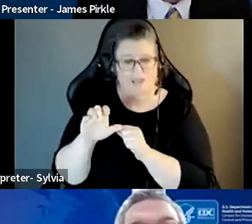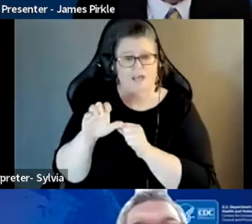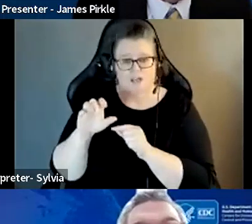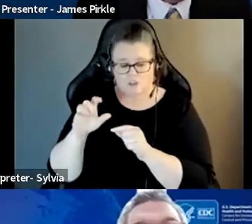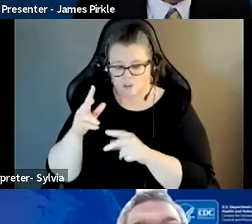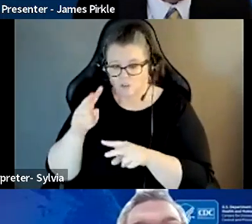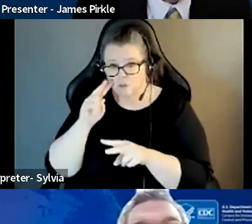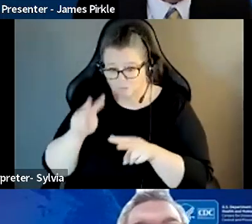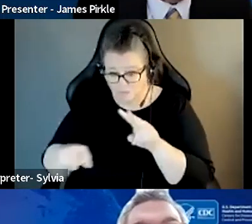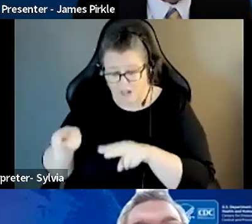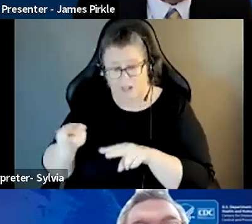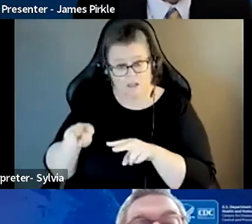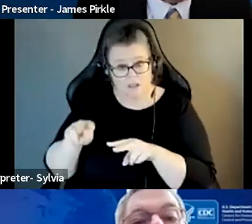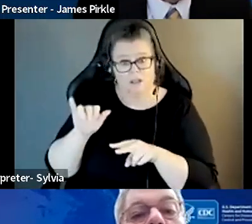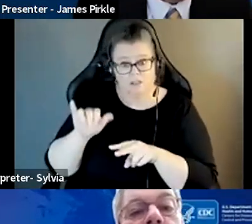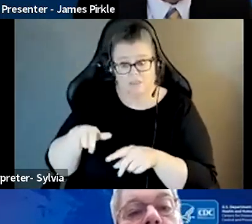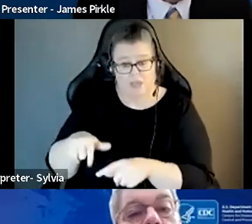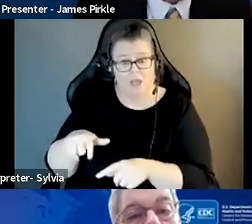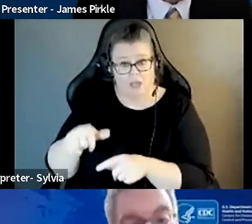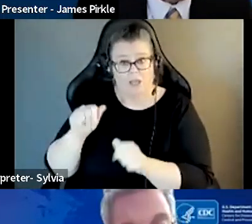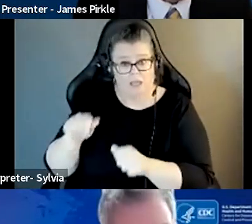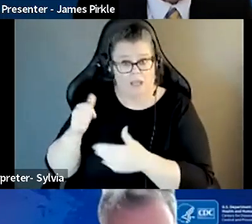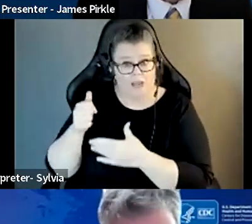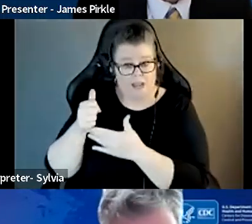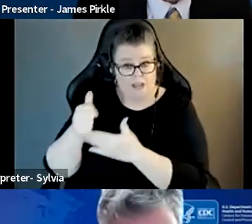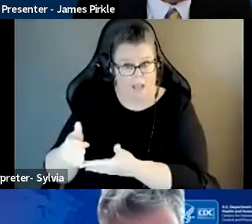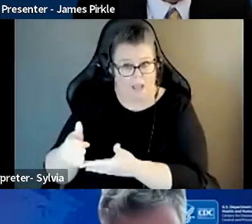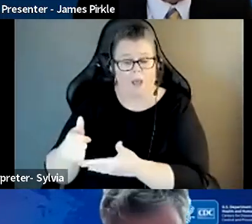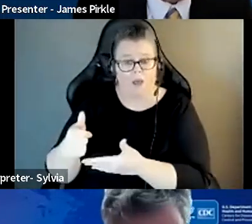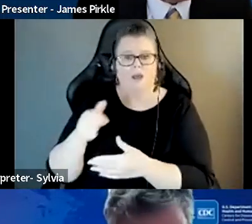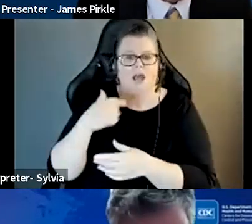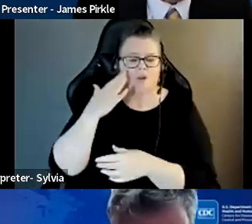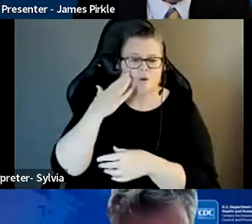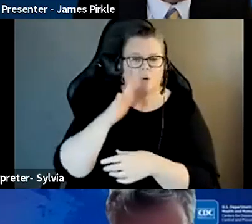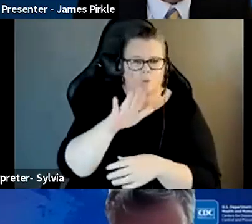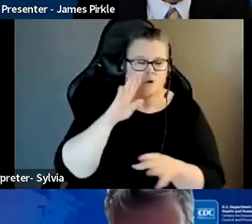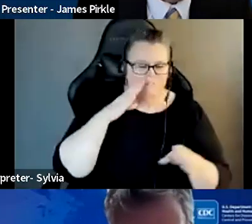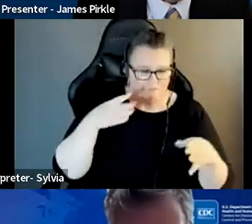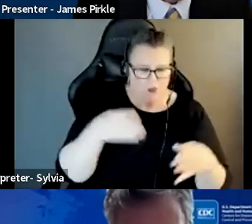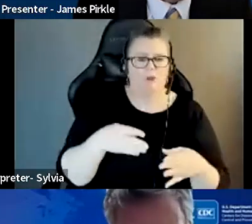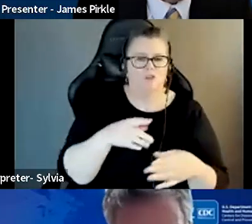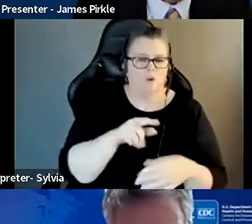at helping to build the capacity, whereas your focus is really primarily on the quality. I just would love to hear a little bit more about that